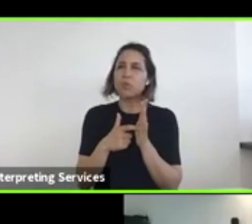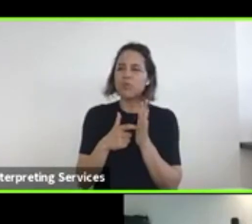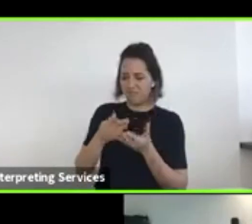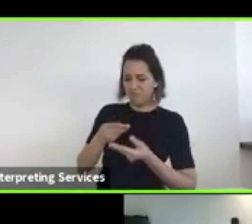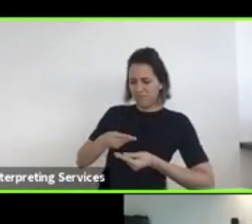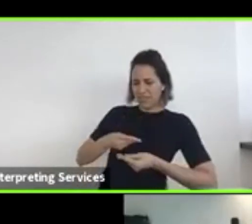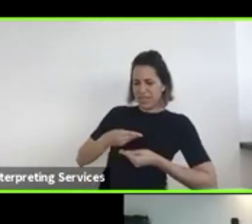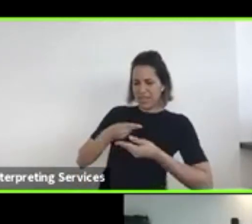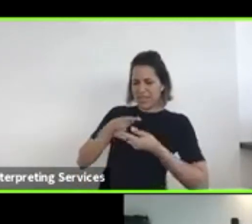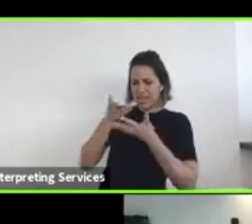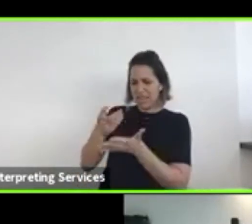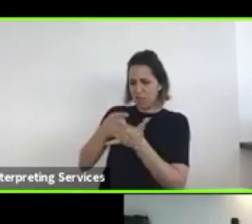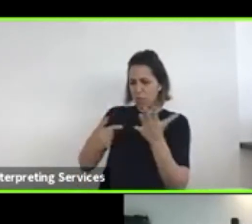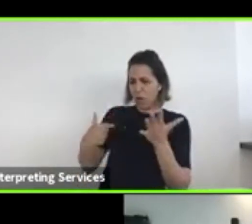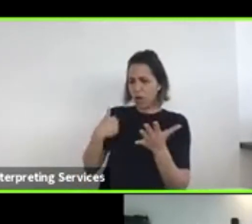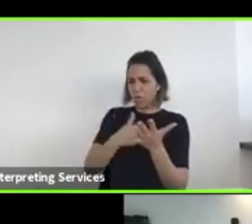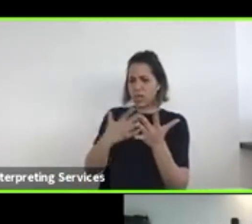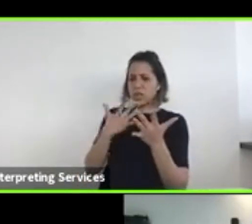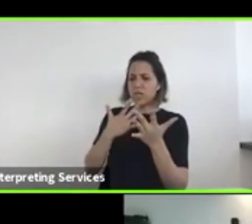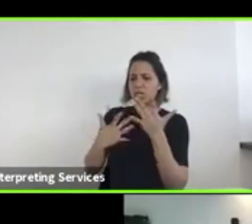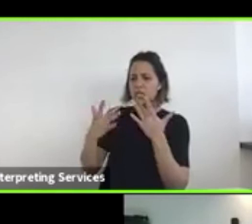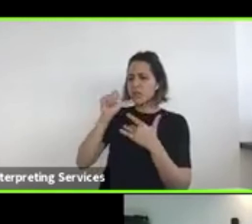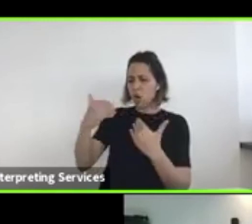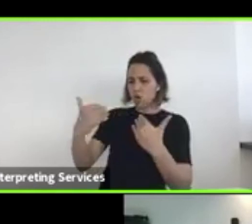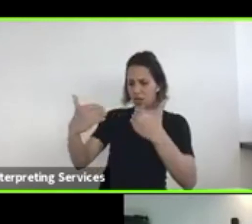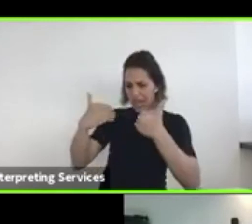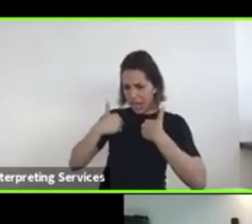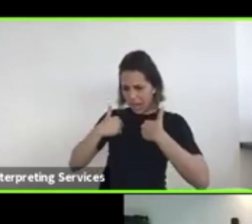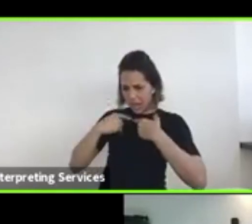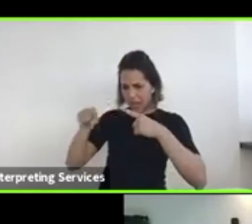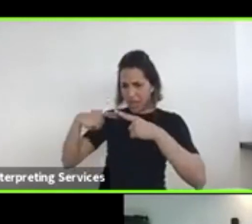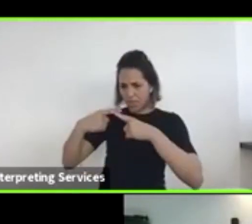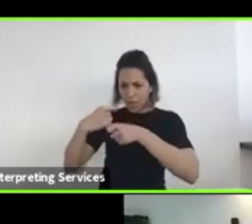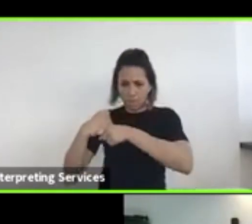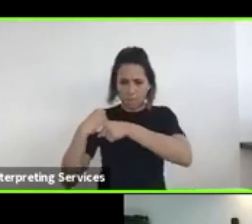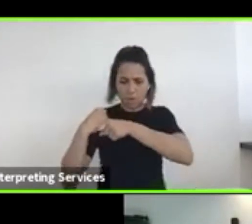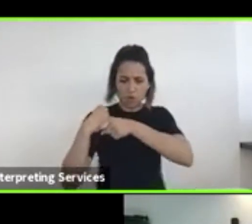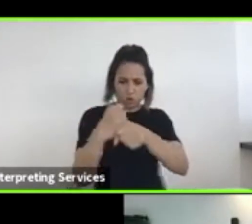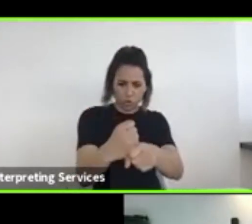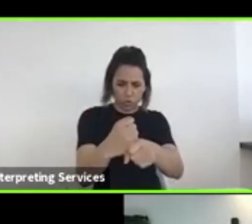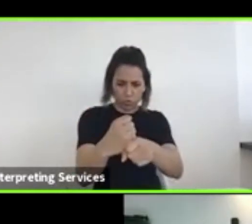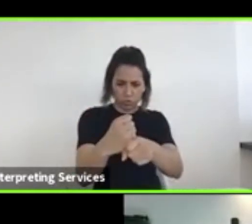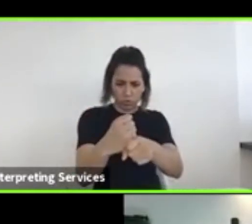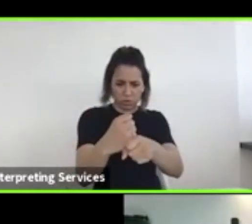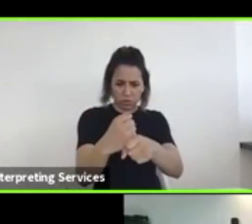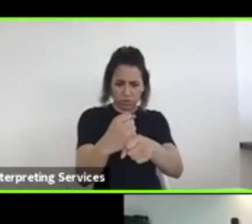AND EXTRACT, IN ORDER TO HELP OTHERS.